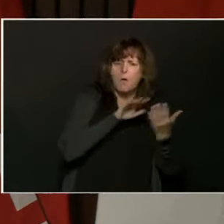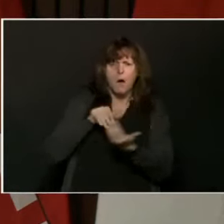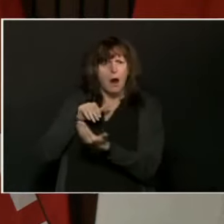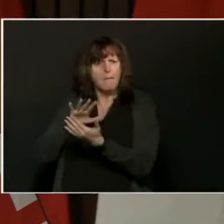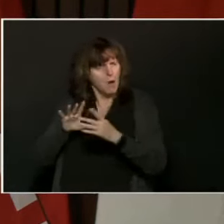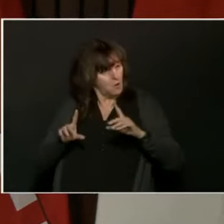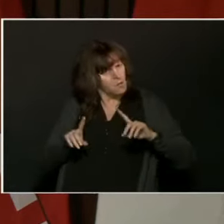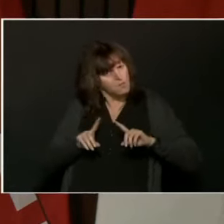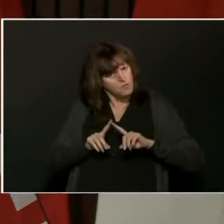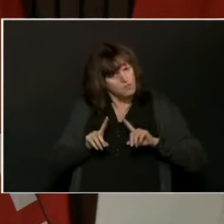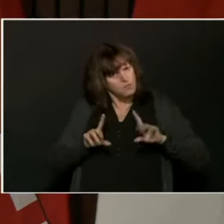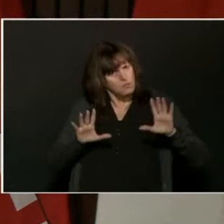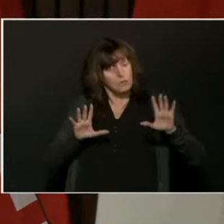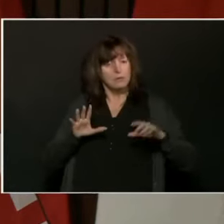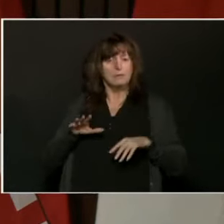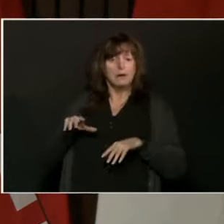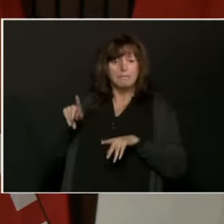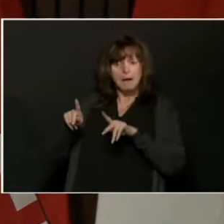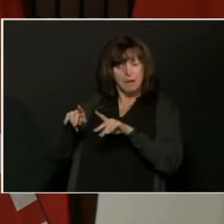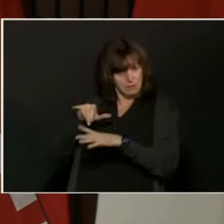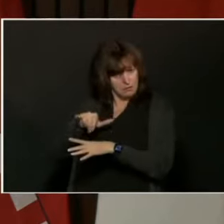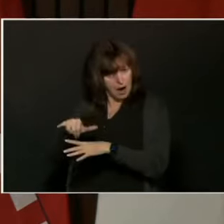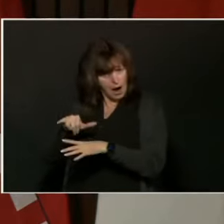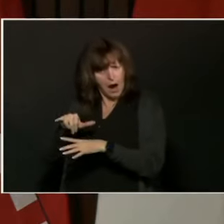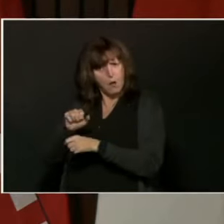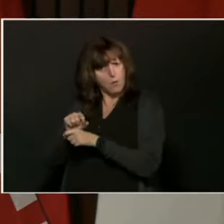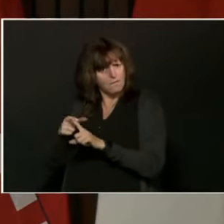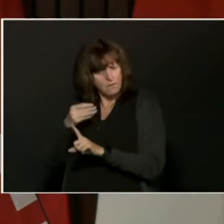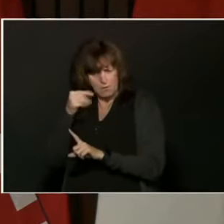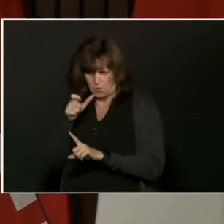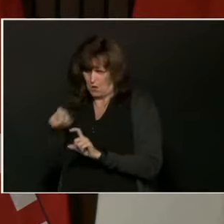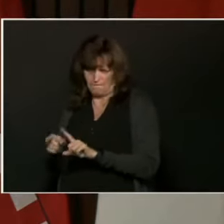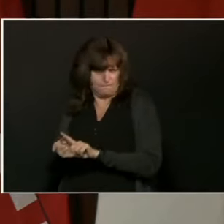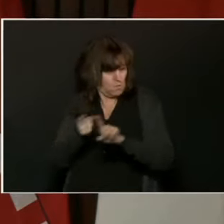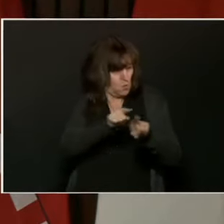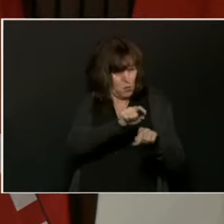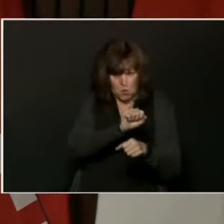DIRECTIONS, EACH JURISDICTION OR COUNTRY IMPLEMENTED IT